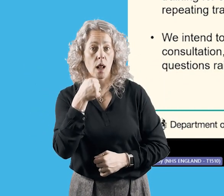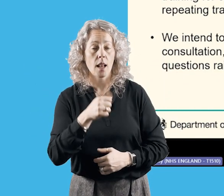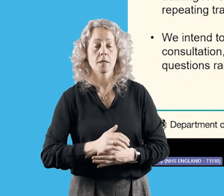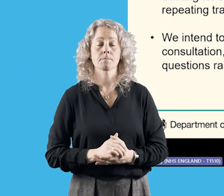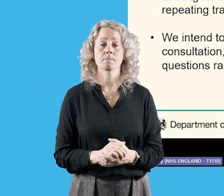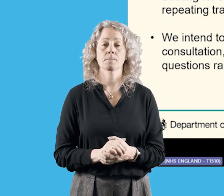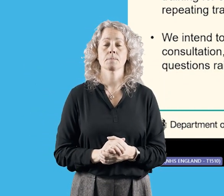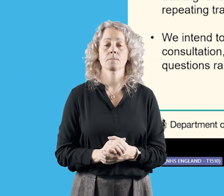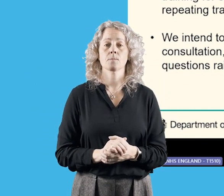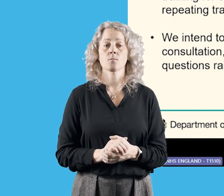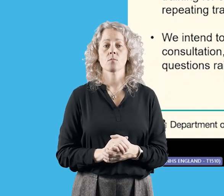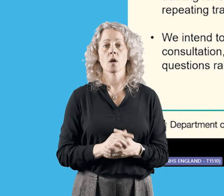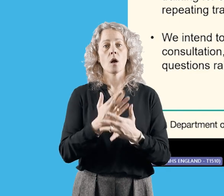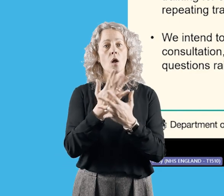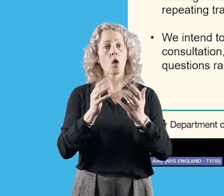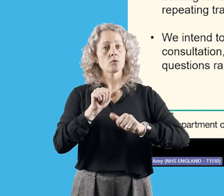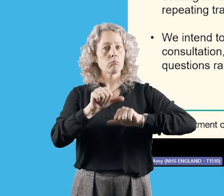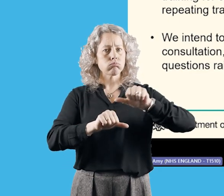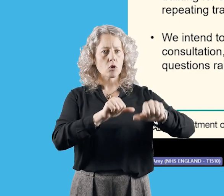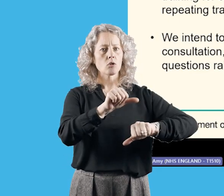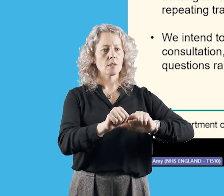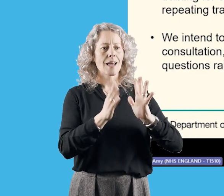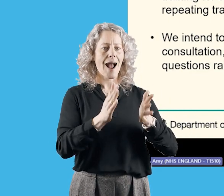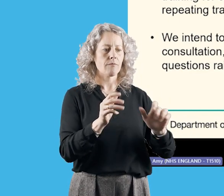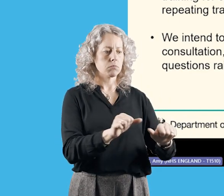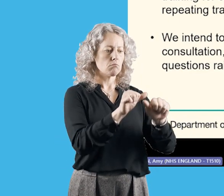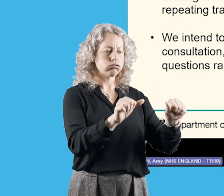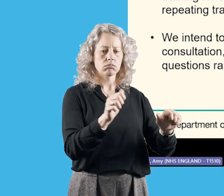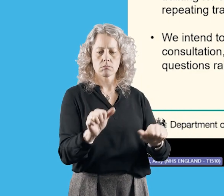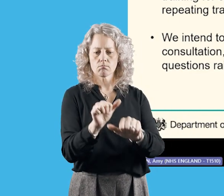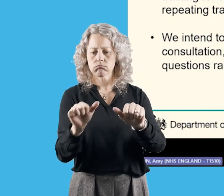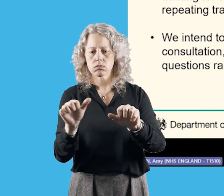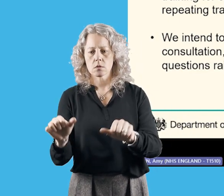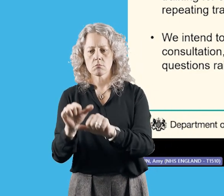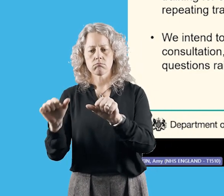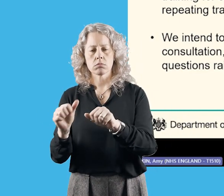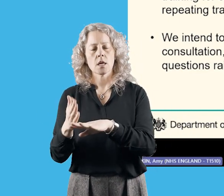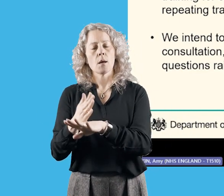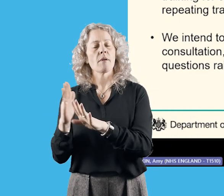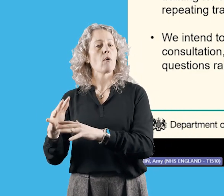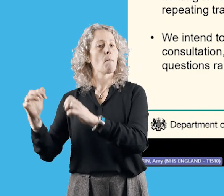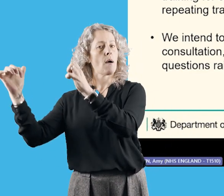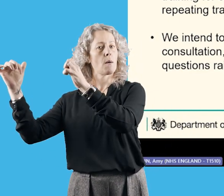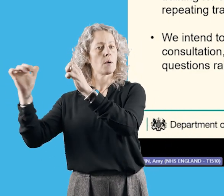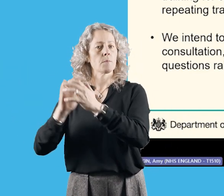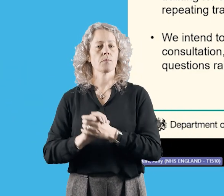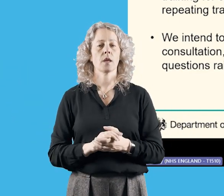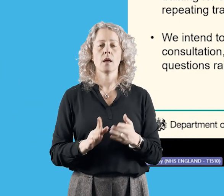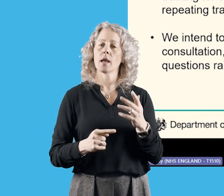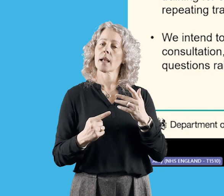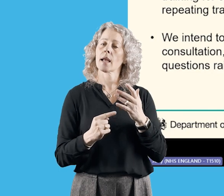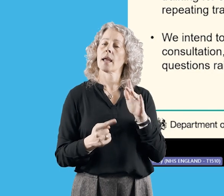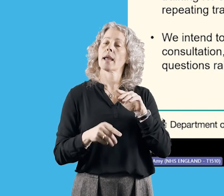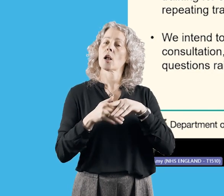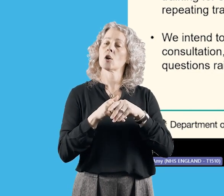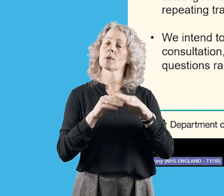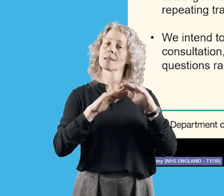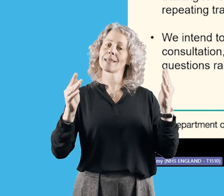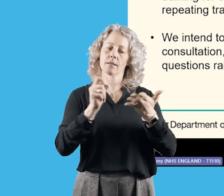There are a number of processes that need to be completed before we can lay the code in Parliament and this includes standard sign off processes across government which are